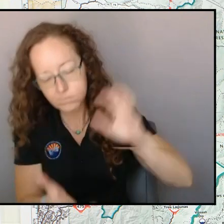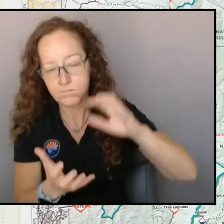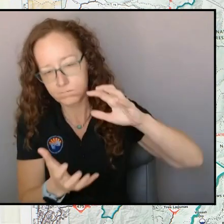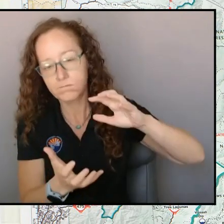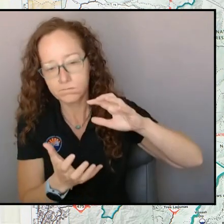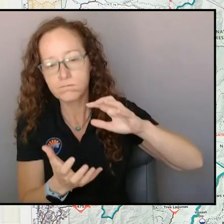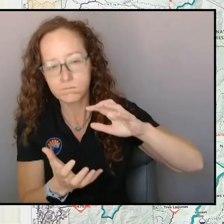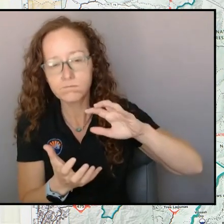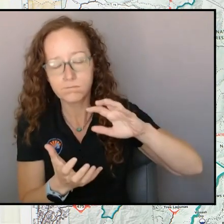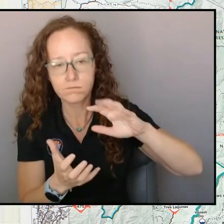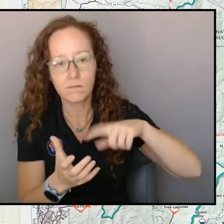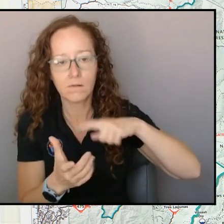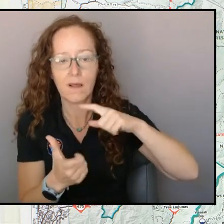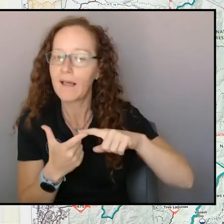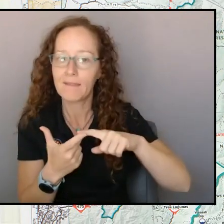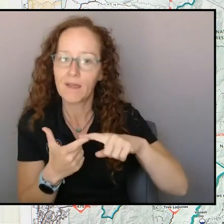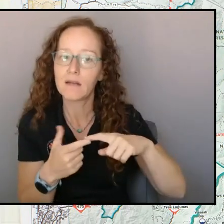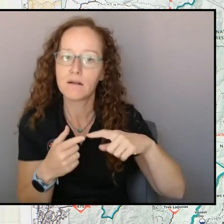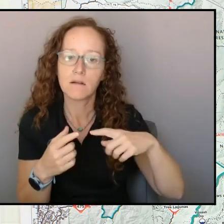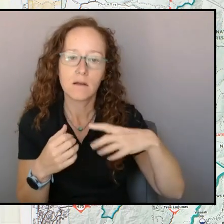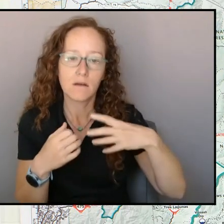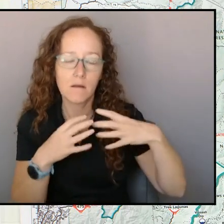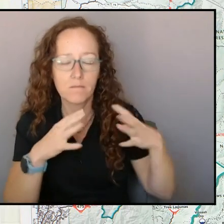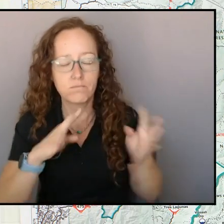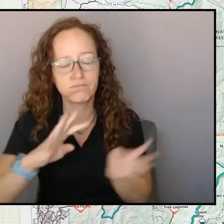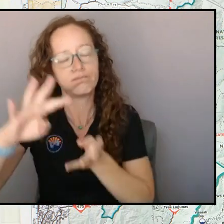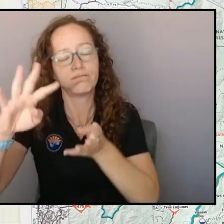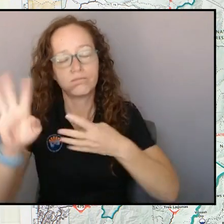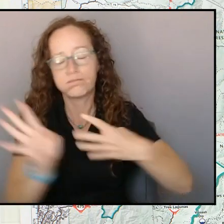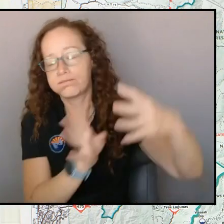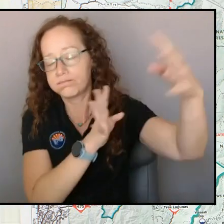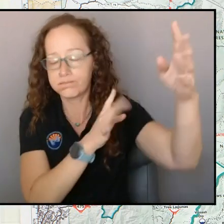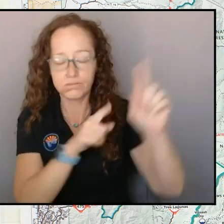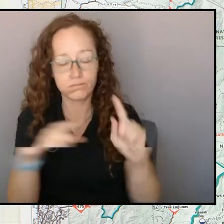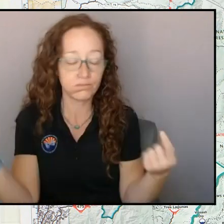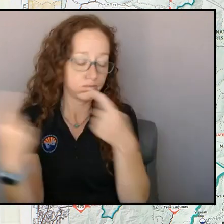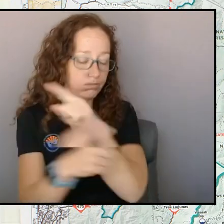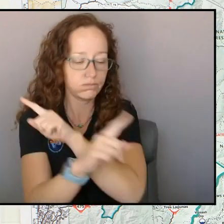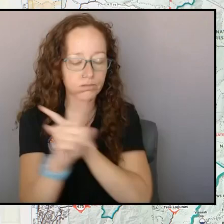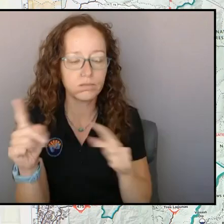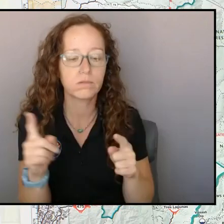dramatic, very hard wind shifts with very gusty east winds. So,